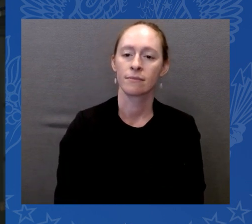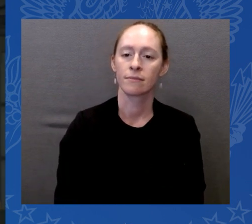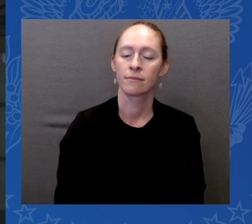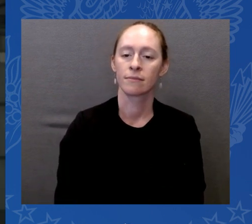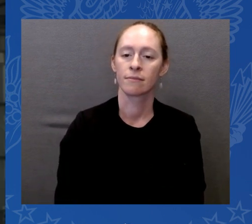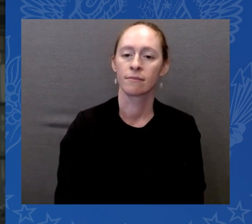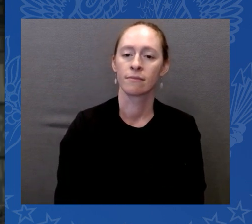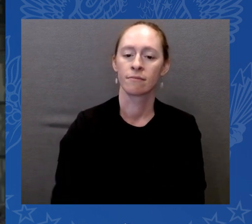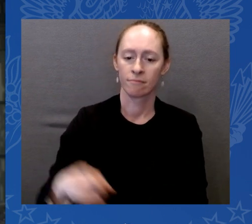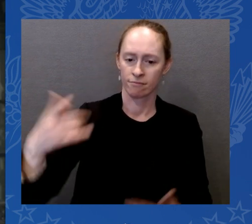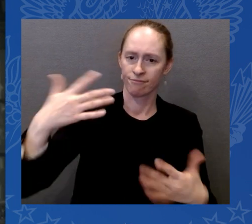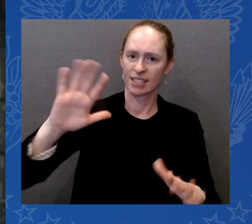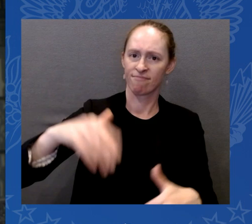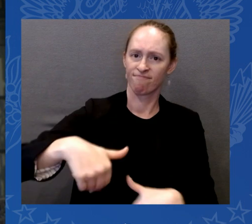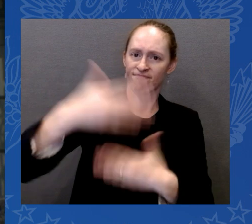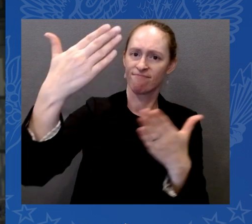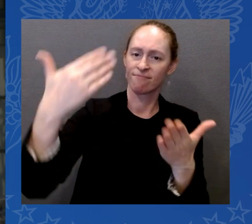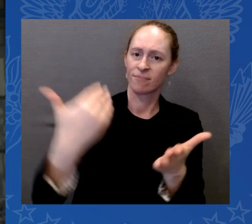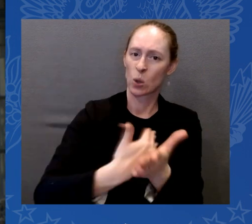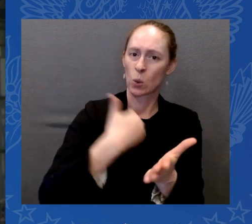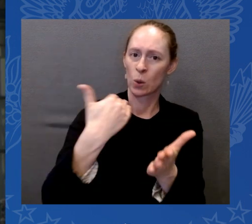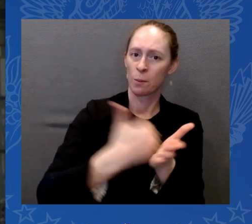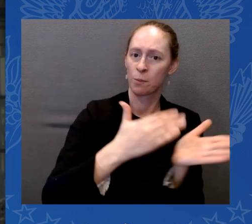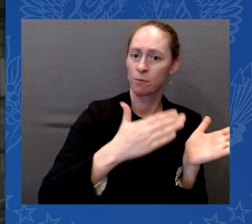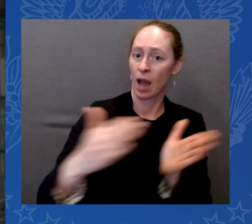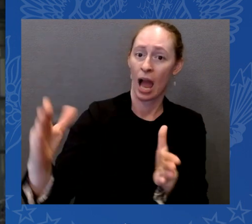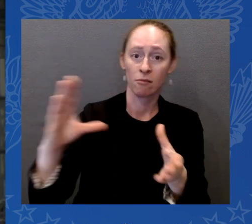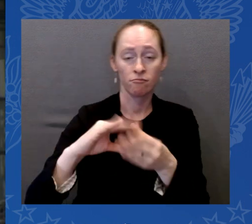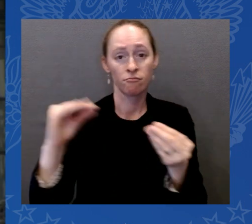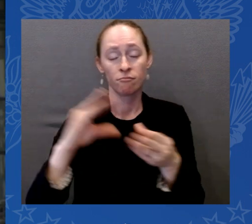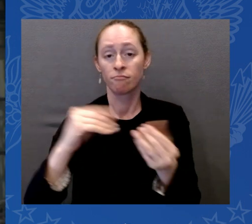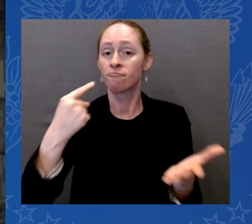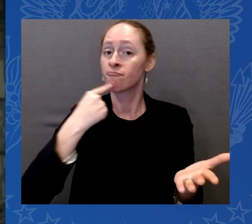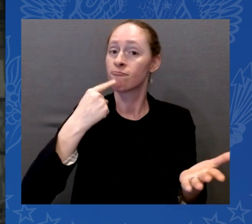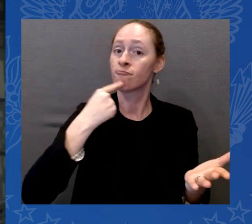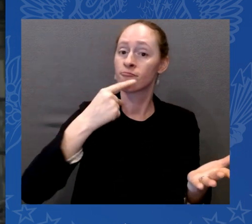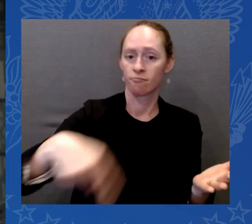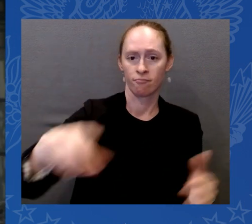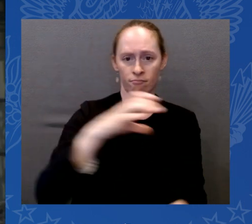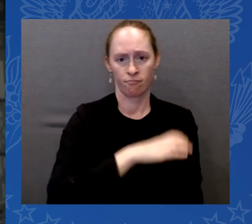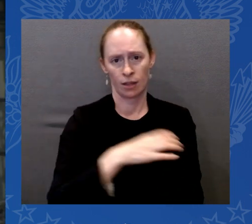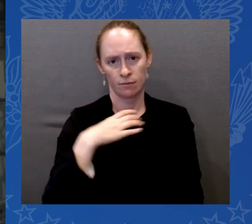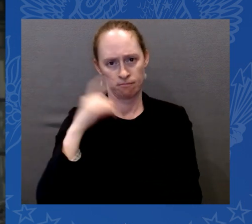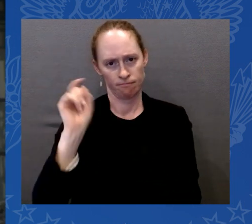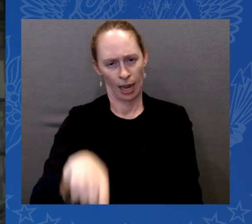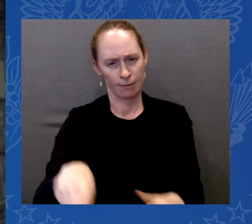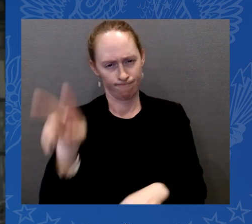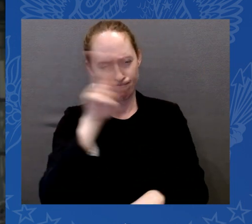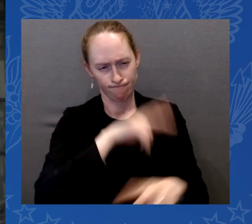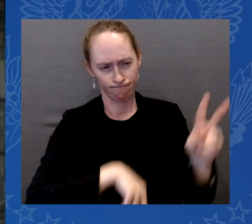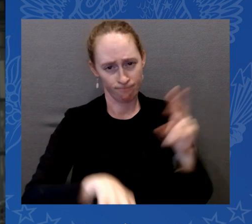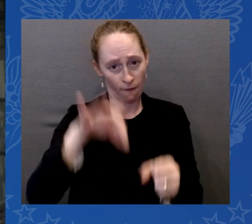on the future of Social Security, Medicare, and Medicaid every five years -- it's up for reauthorization.